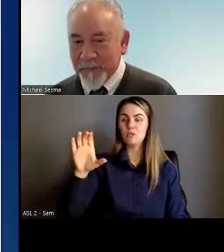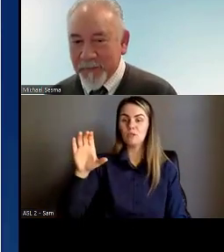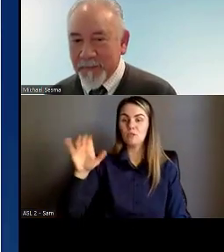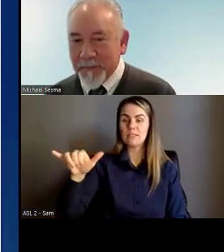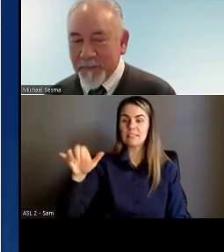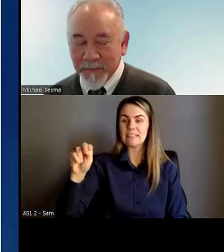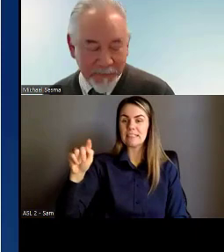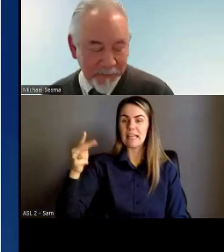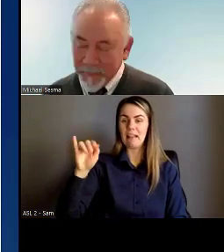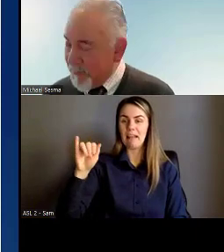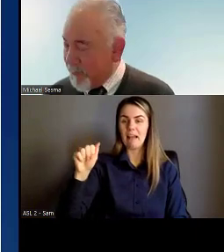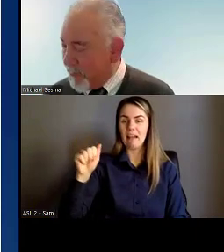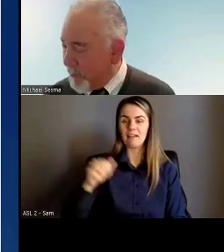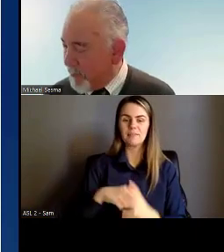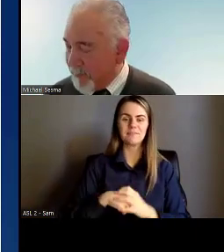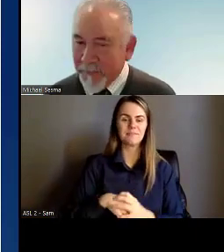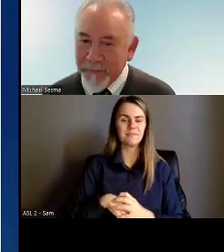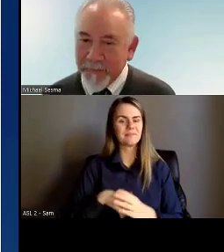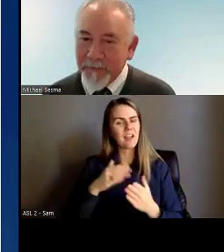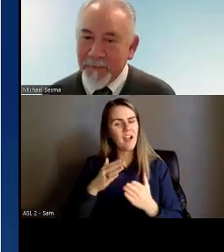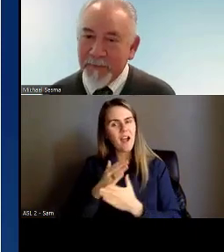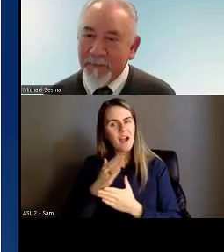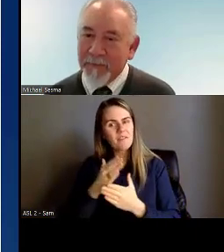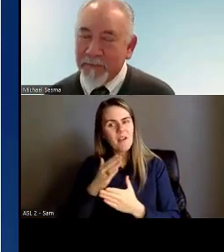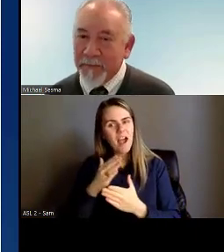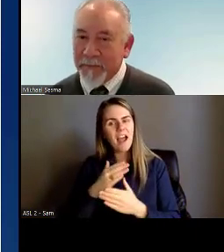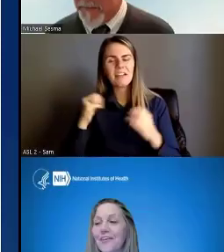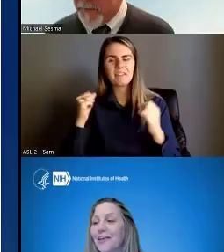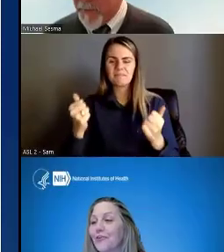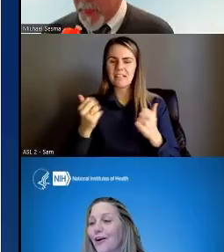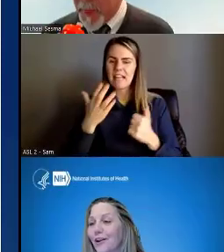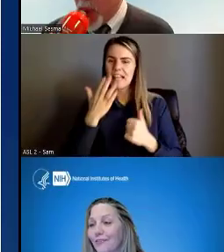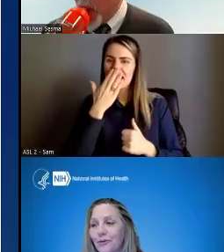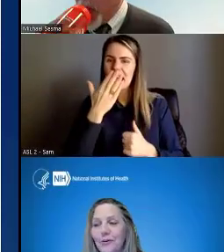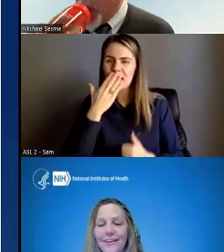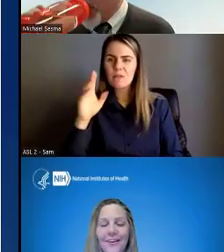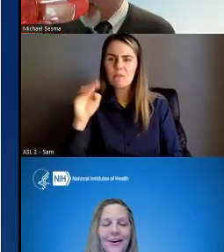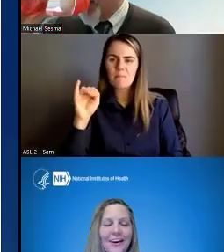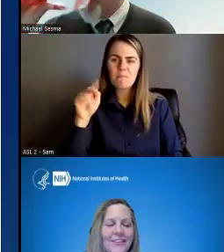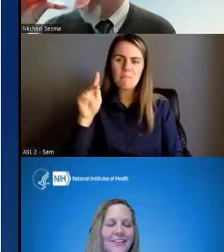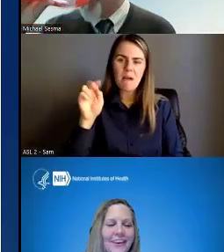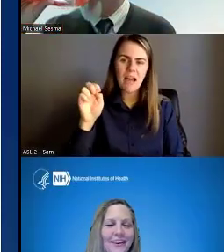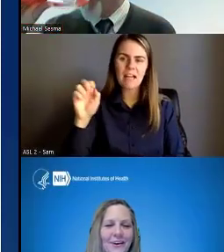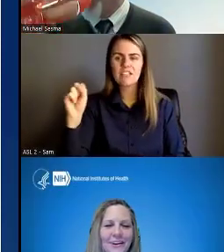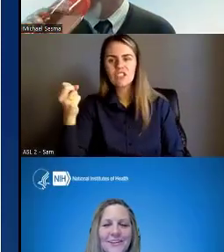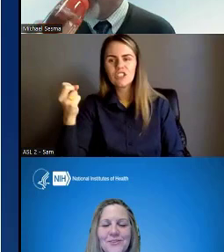Cynthia Dwyer: All right. Well, thank you, Mike and Sheri, and thank you, all of you in the audience